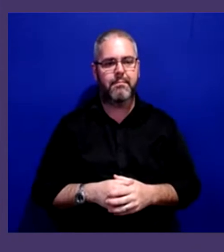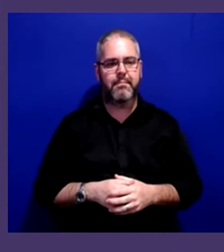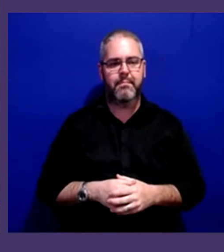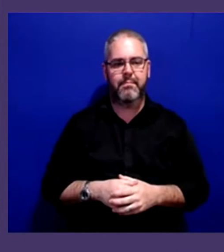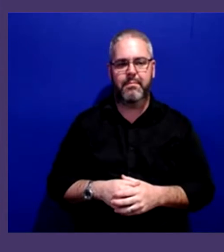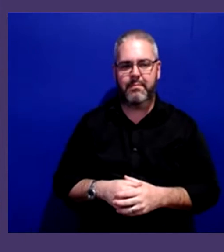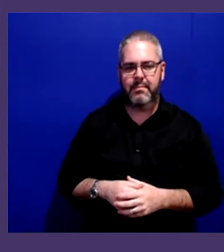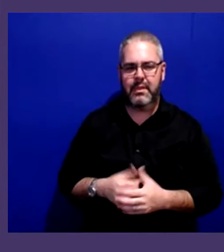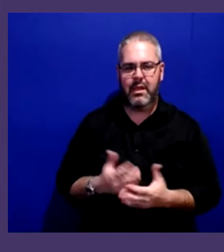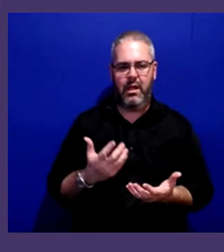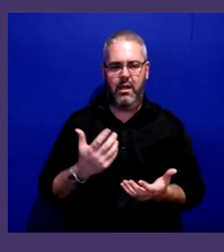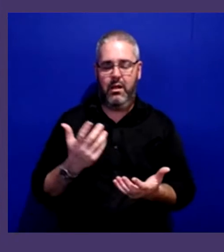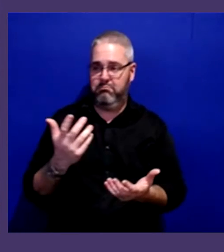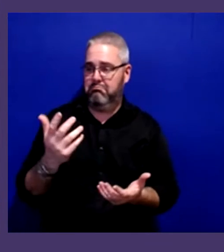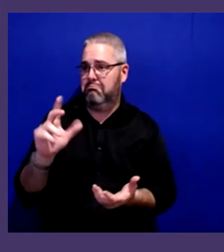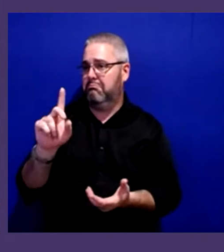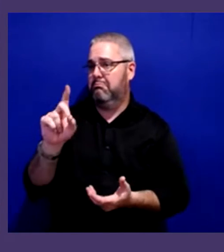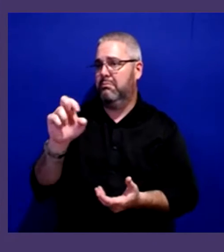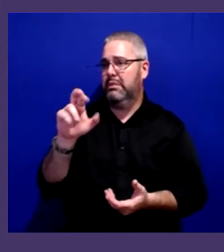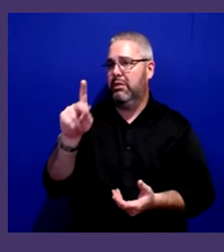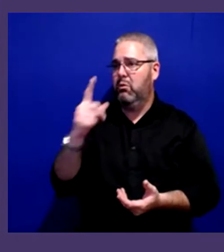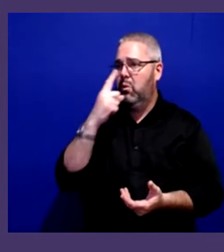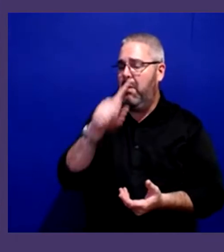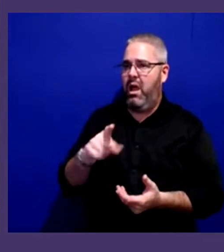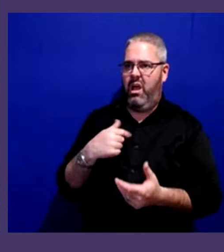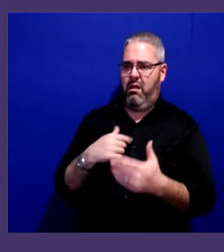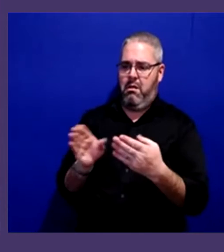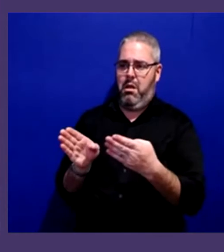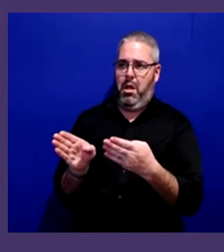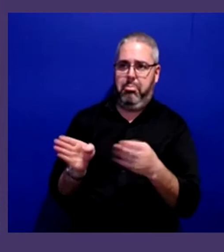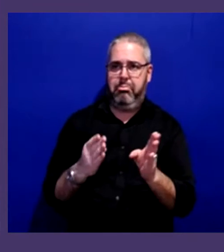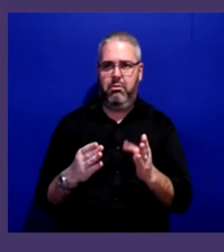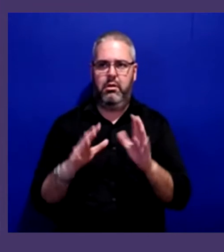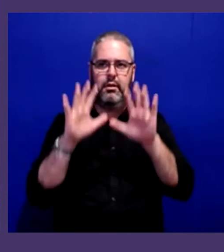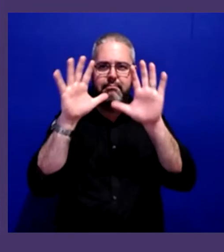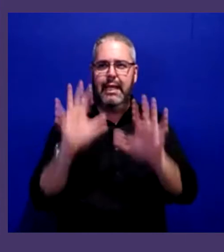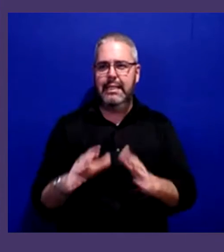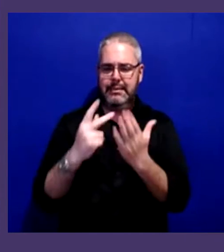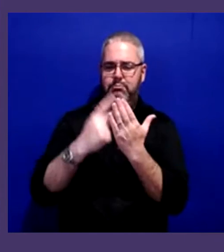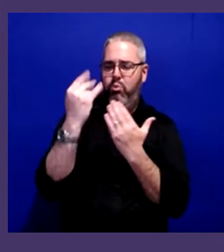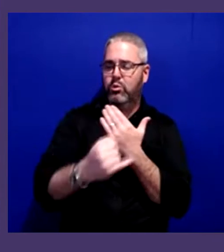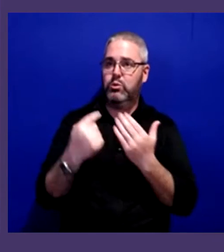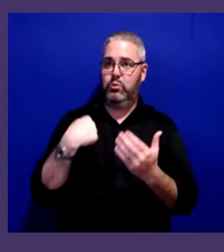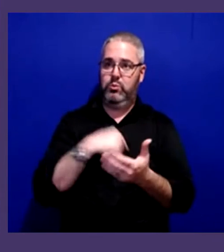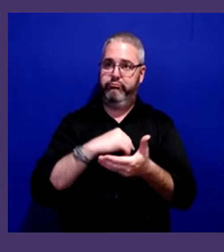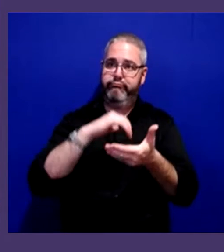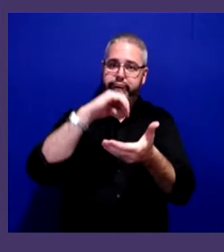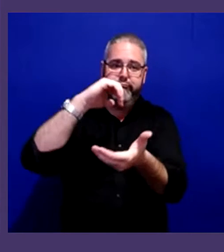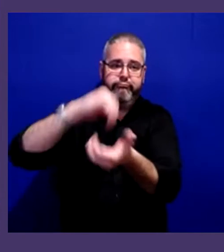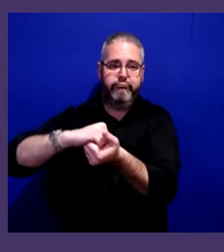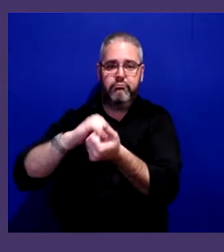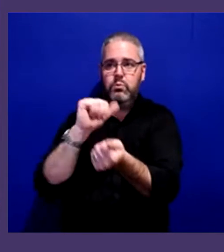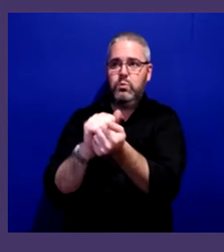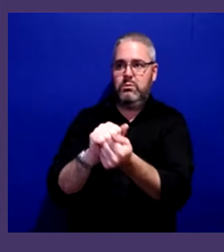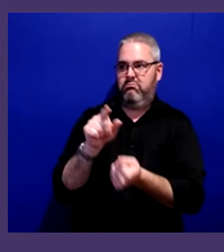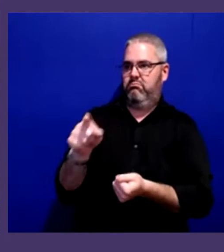talk a little bit about the amazing project that we've been collaborating with Microsoft on and really bringing